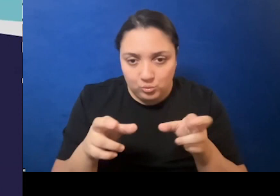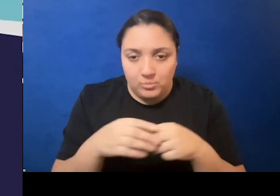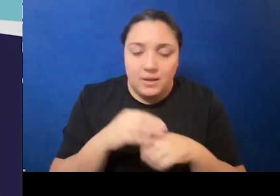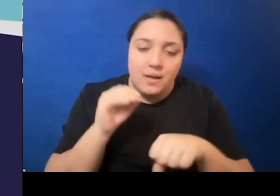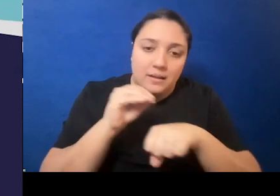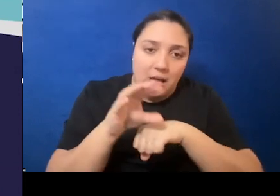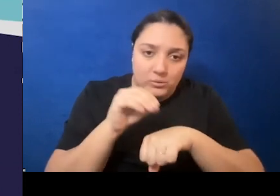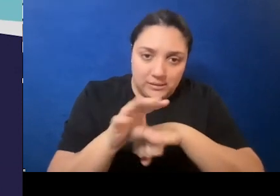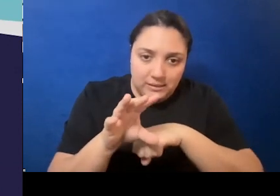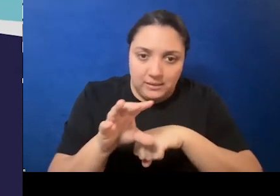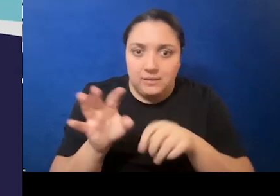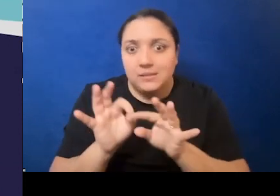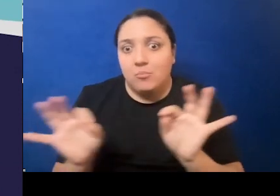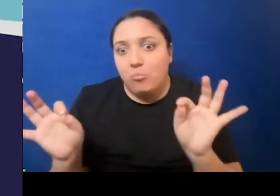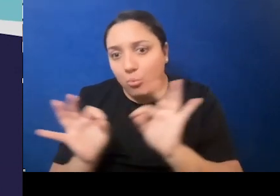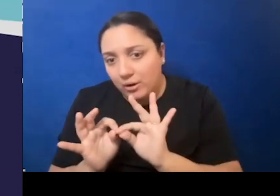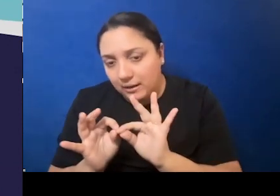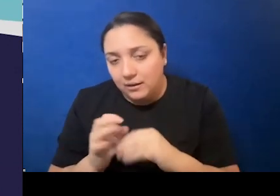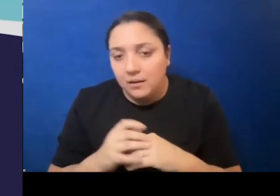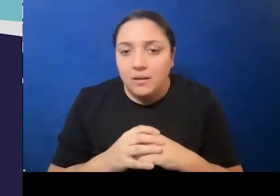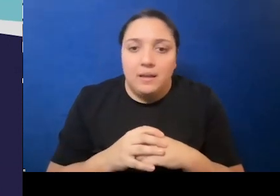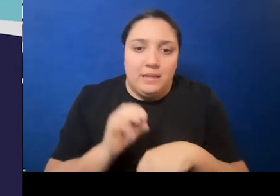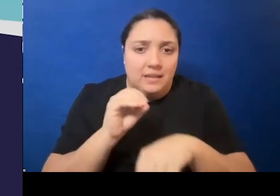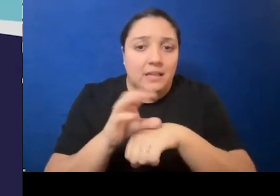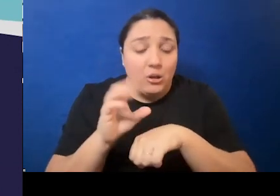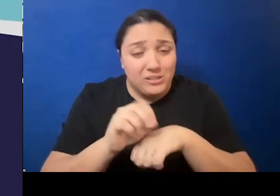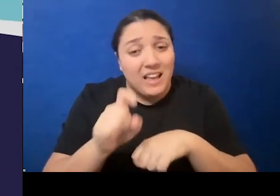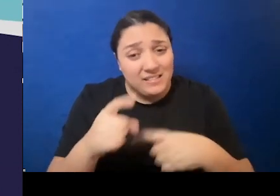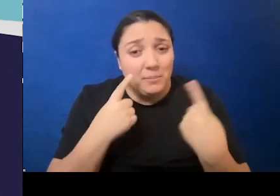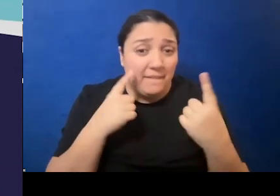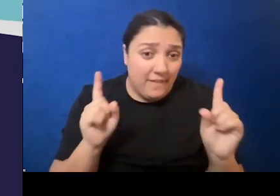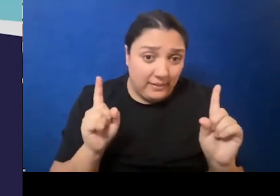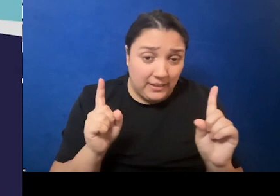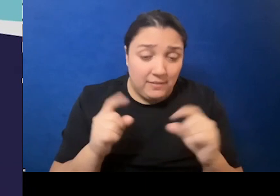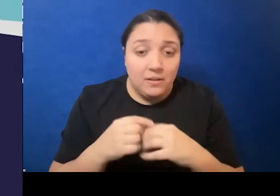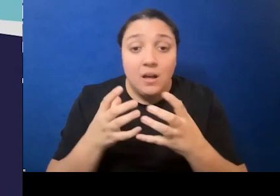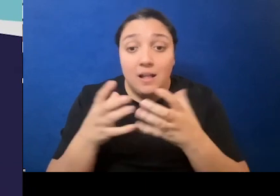THAT IS IMPORTANT AND CRITICAL AND COUNSELING HAS TO BE EFFECTIVE. A LOT OF SCHOOLS ARE USING IN